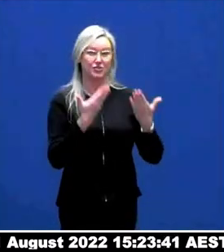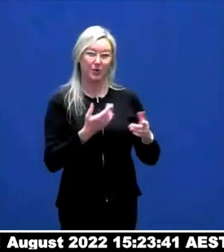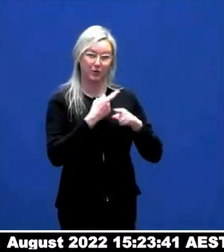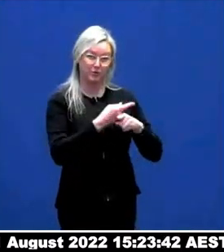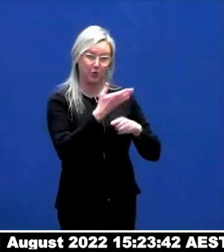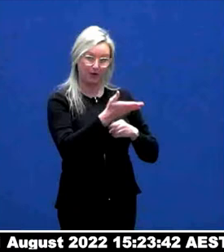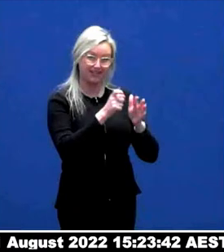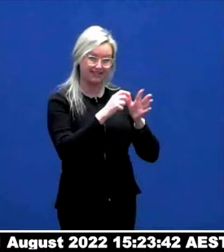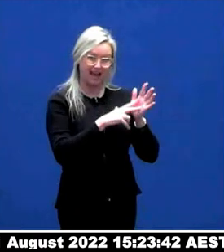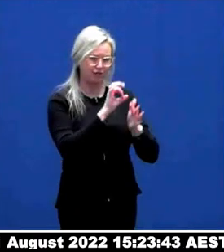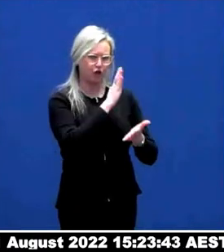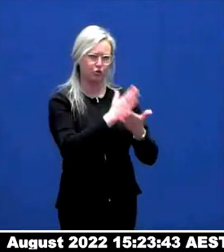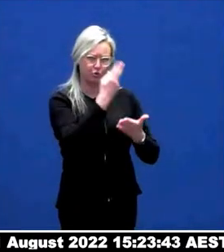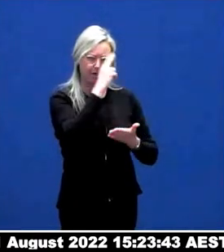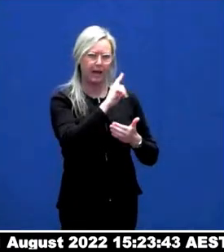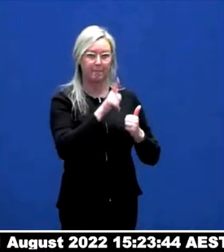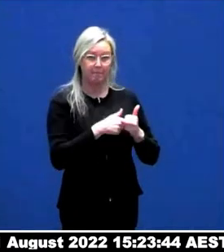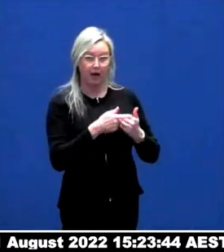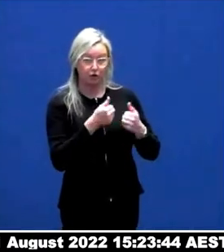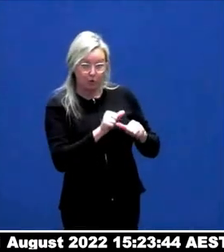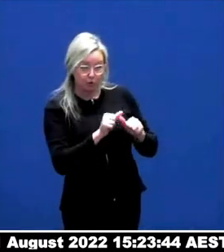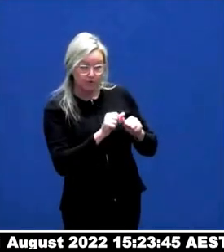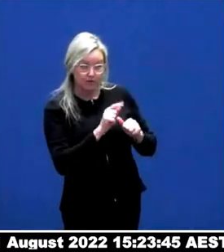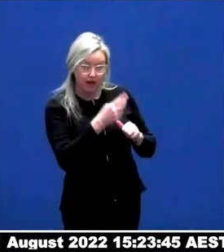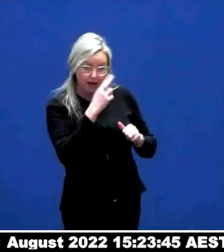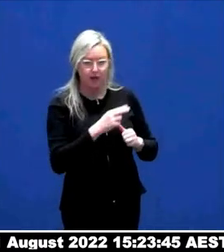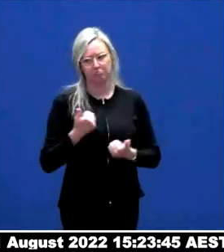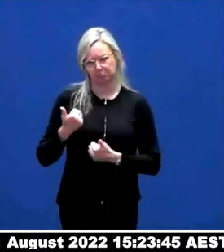name, but we're going to go with 'Dave'. Is that alright, Dave?